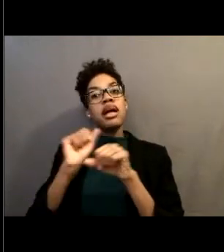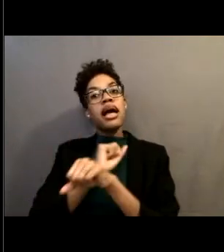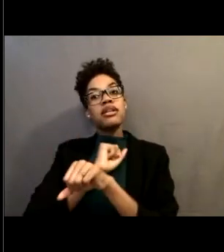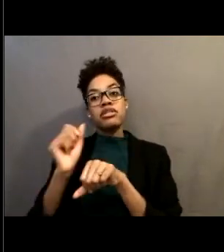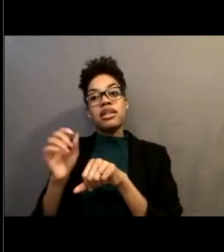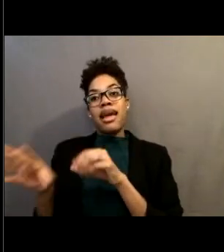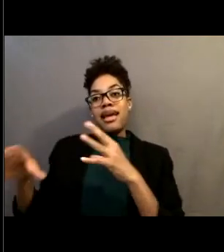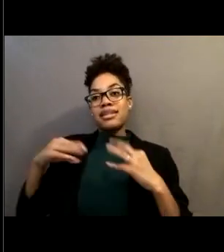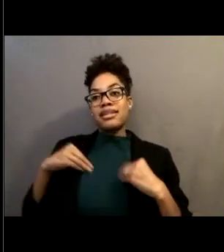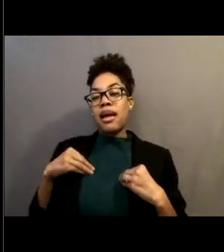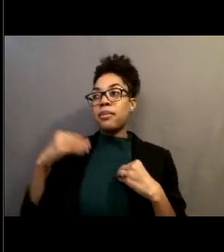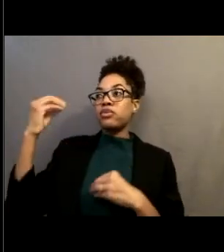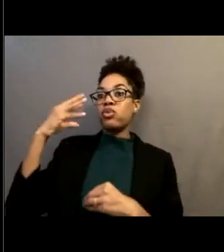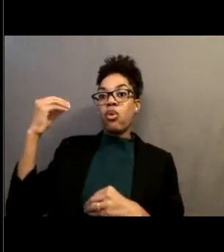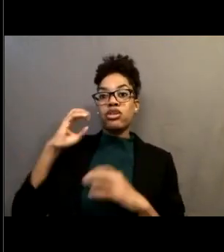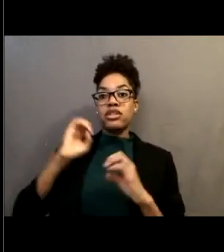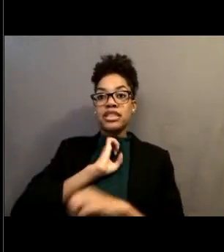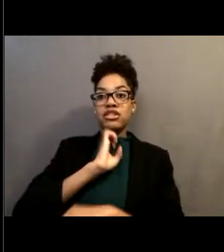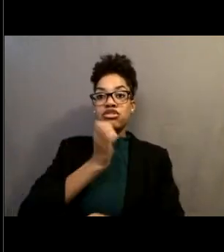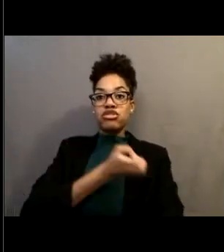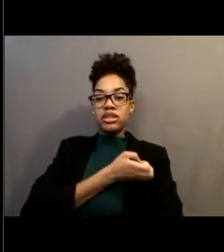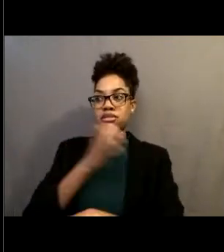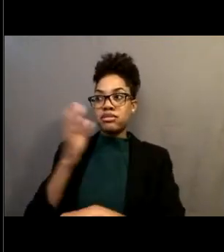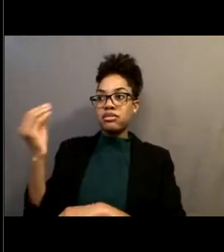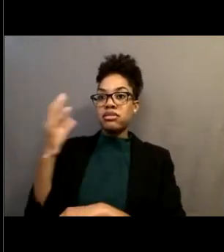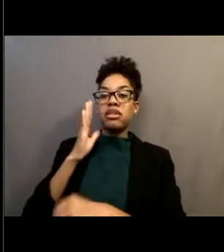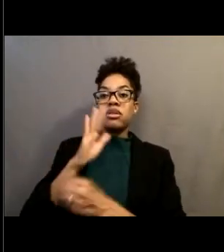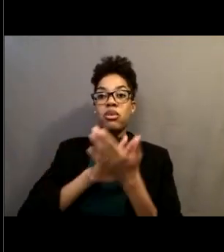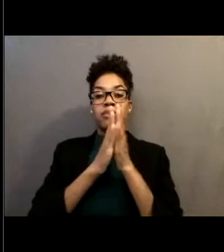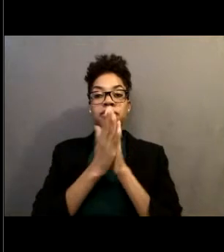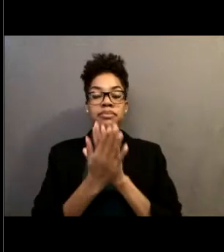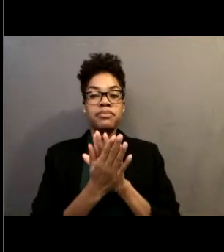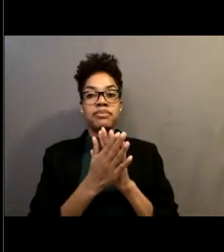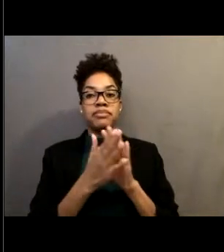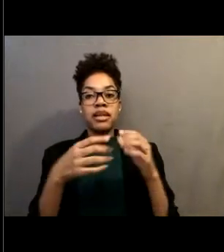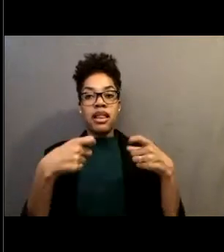and makes electrical energy out of it. So it's a solar array is what we call it. It's two solar panels.